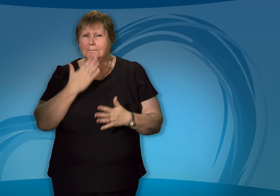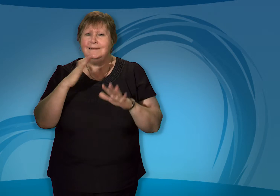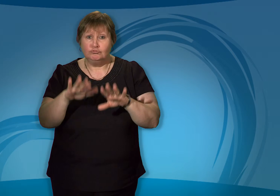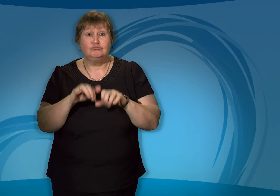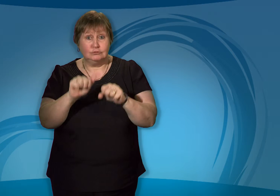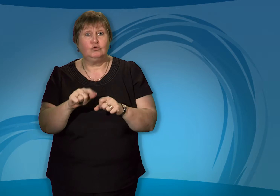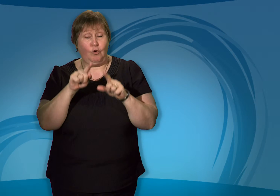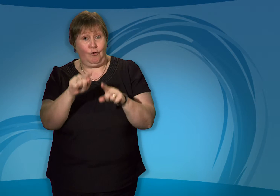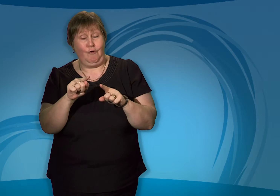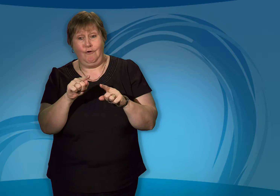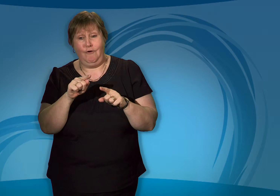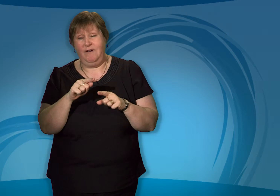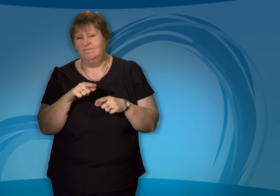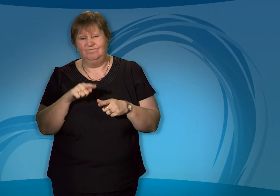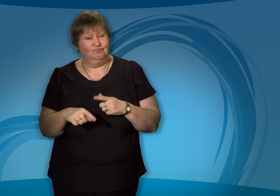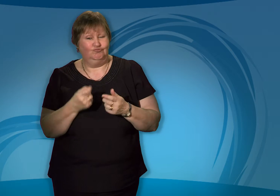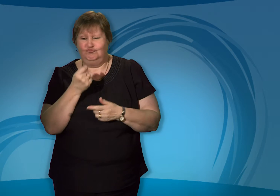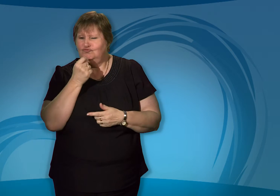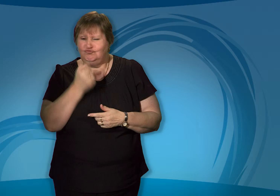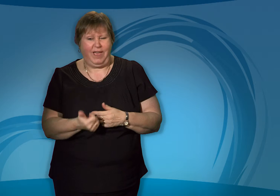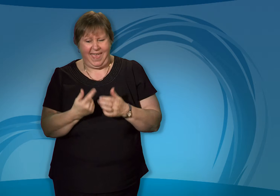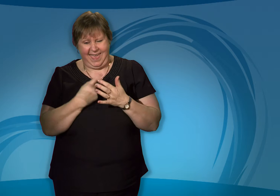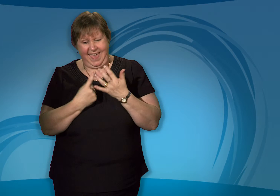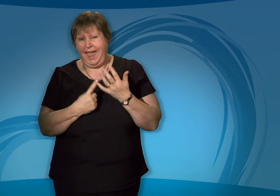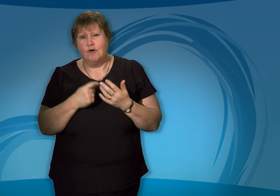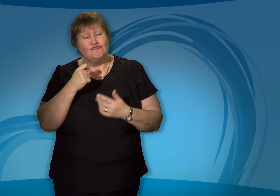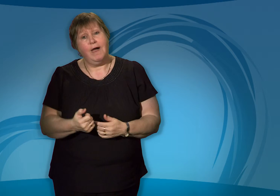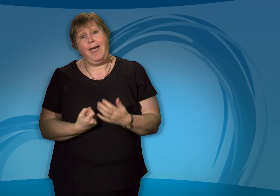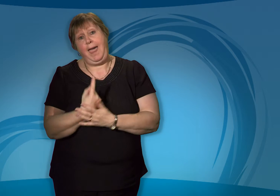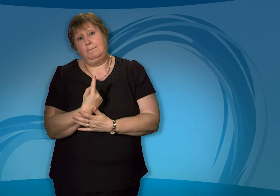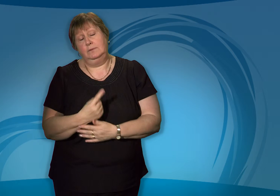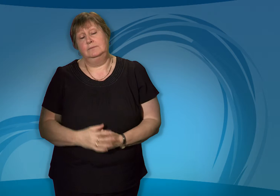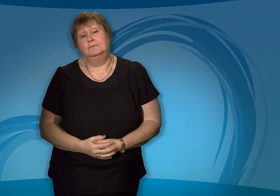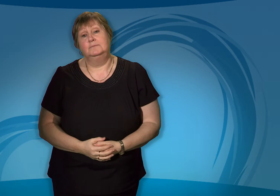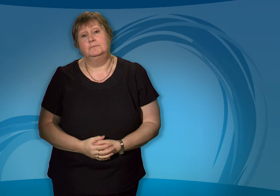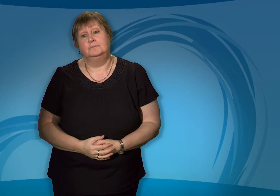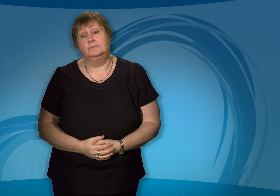We would like to reassure you that this would be a very rare occurrence.